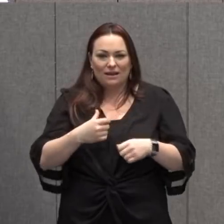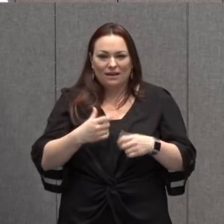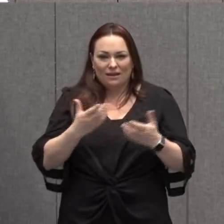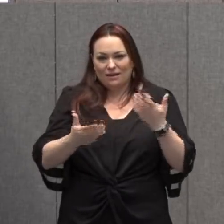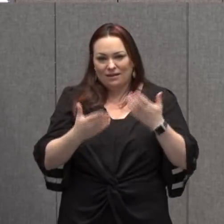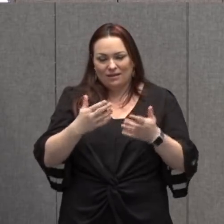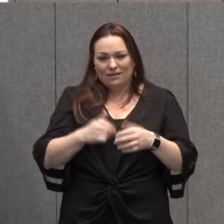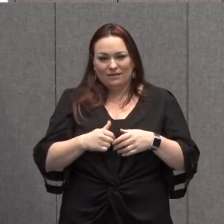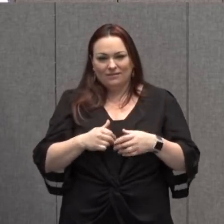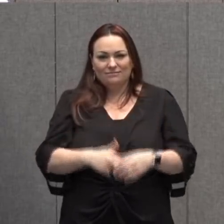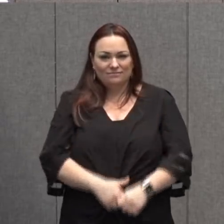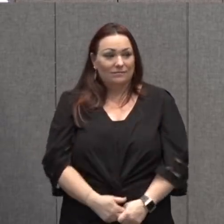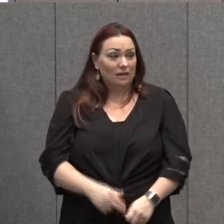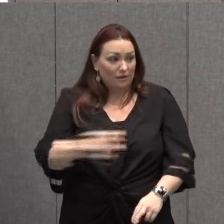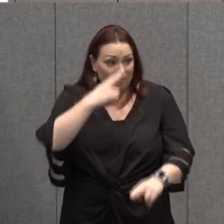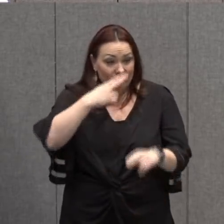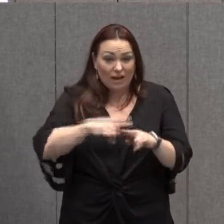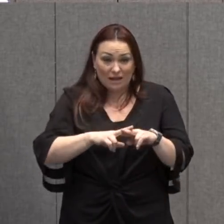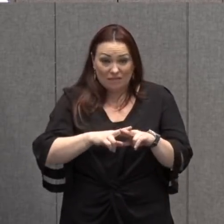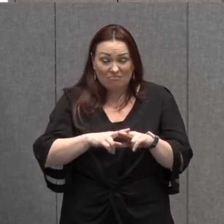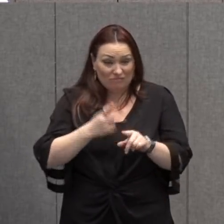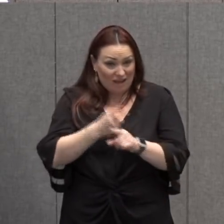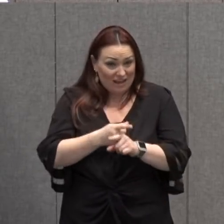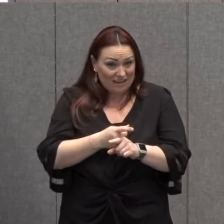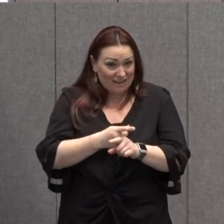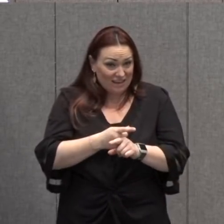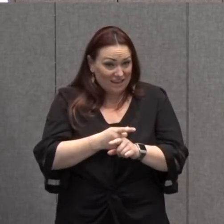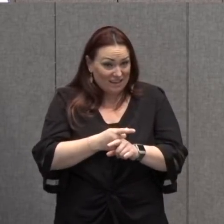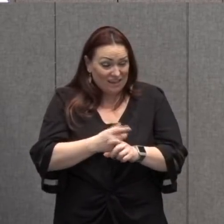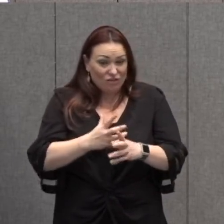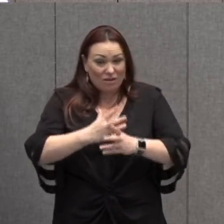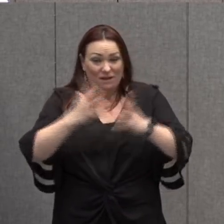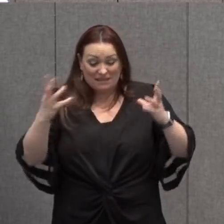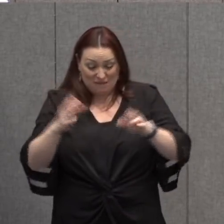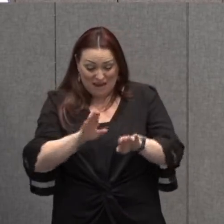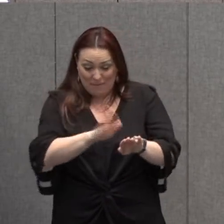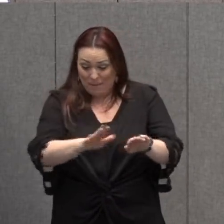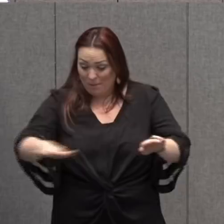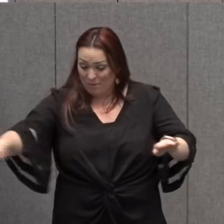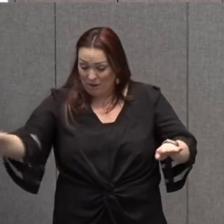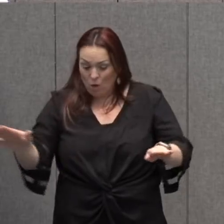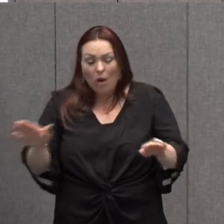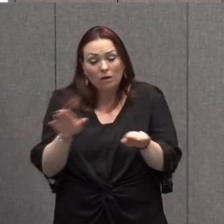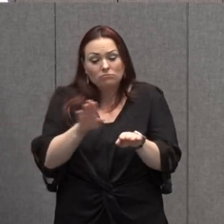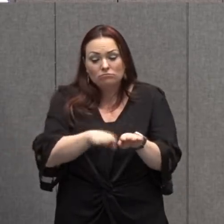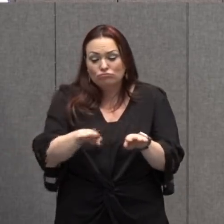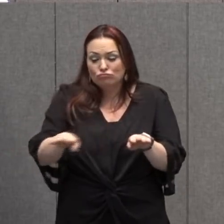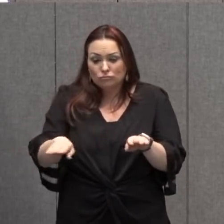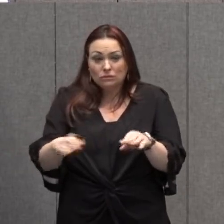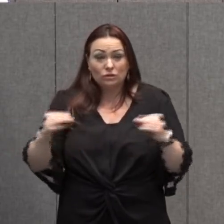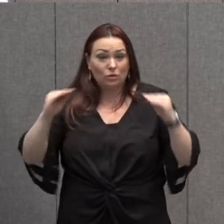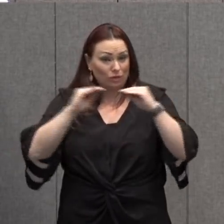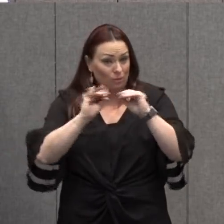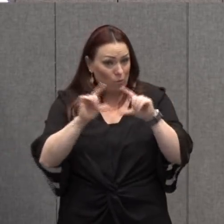Well that's one thing that's fun, you can make as many or as little as you want because the more cards you make, the more challenging it is, right? - Yes.